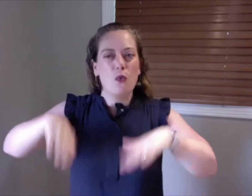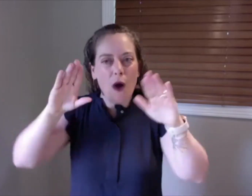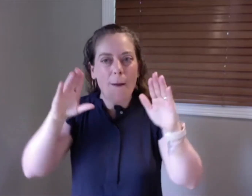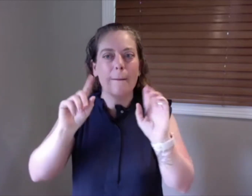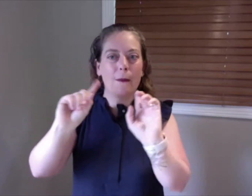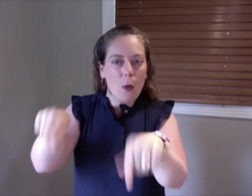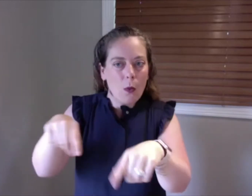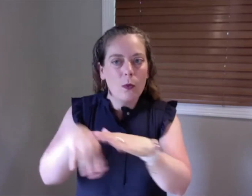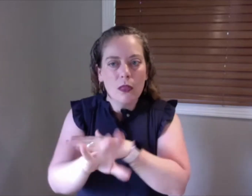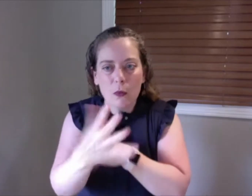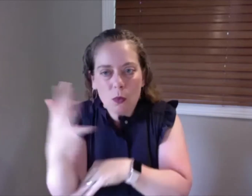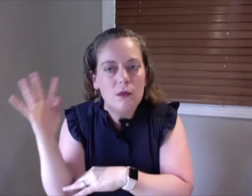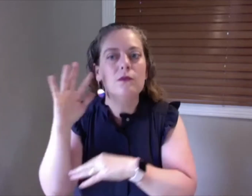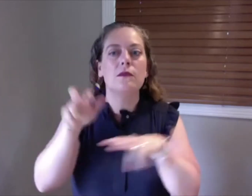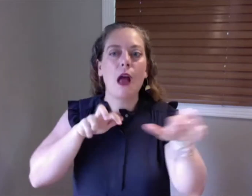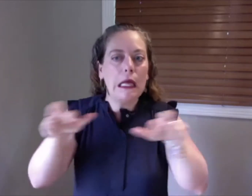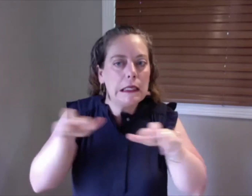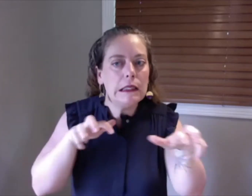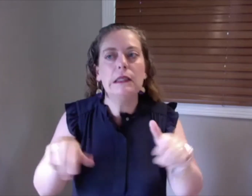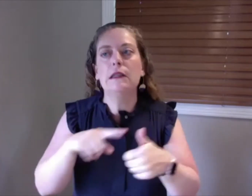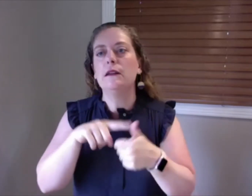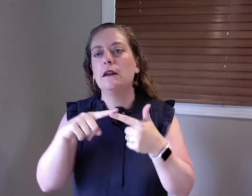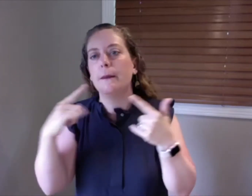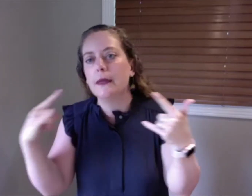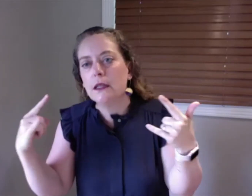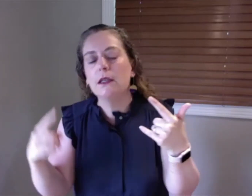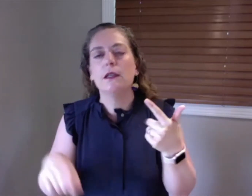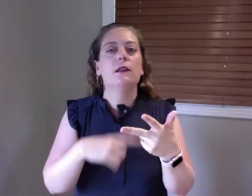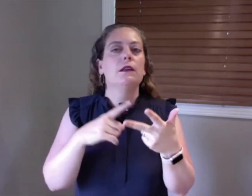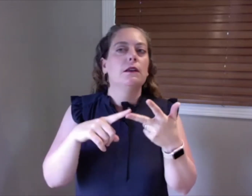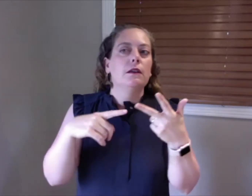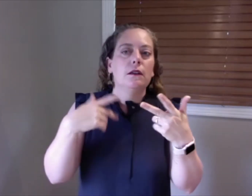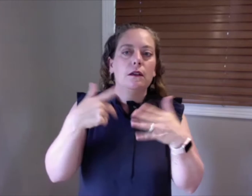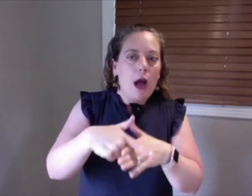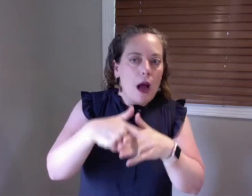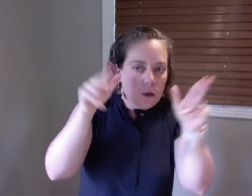play and i grew up in the woods hiking and camping and